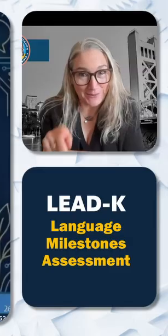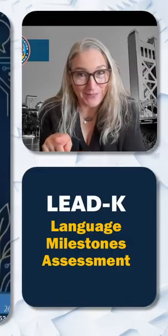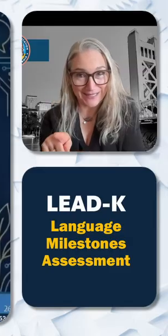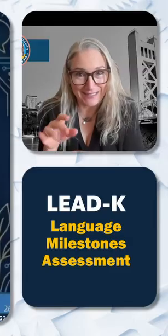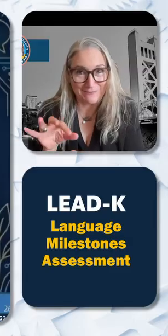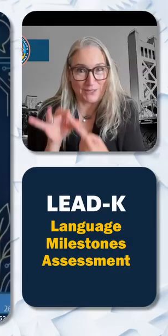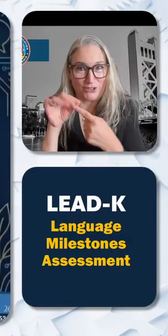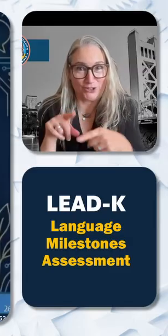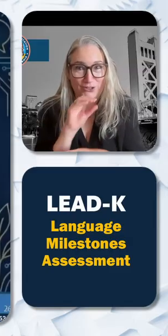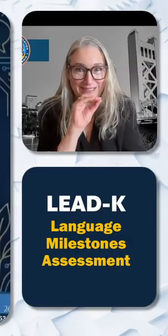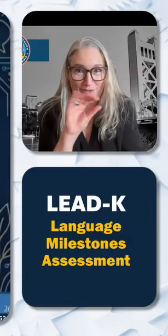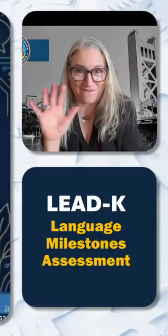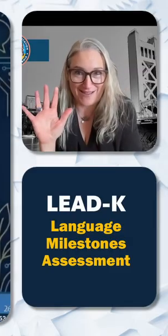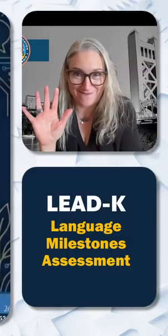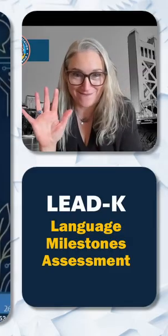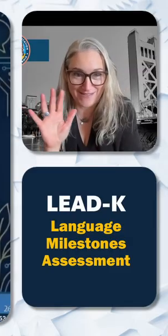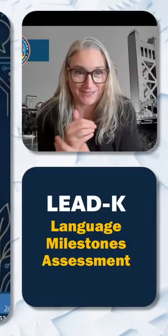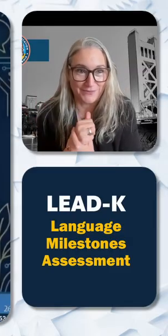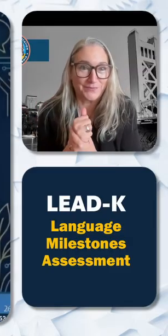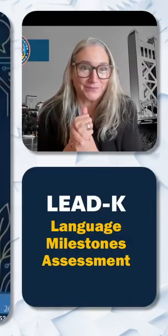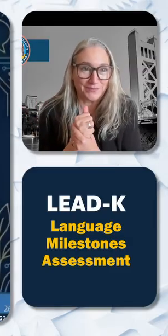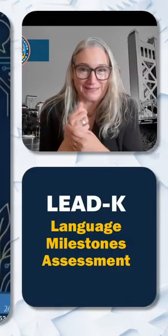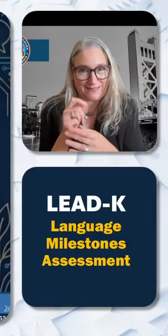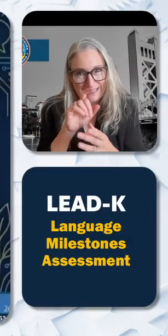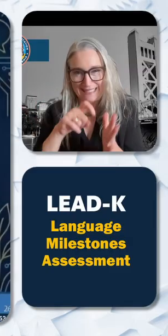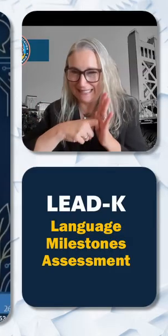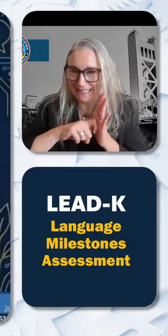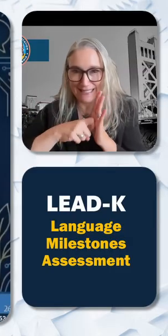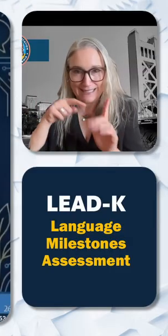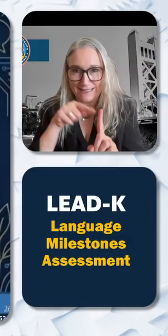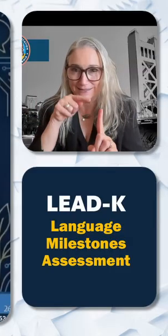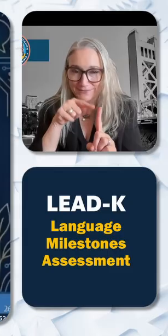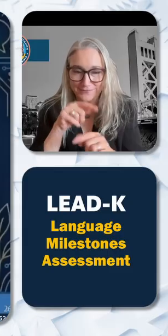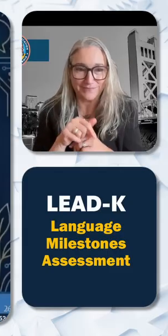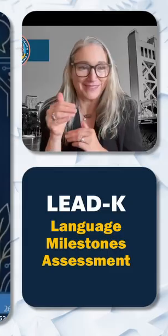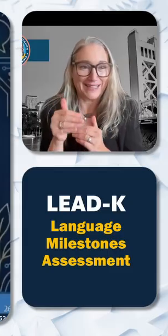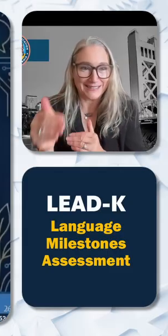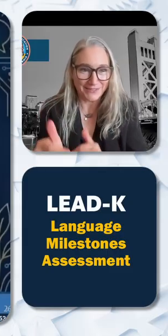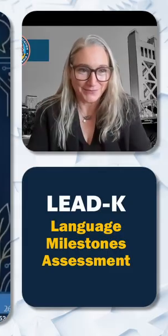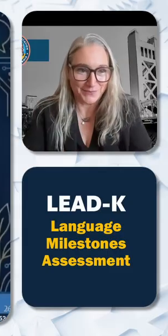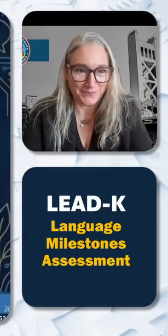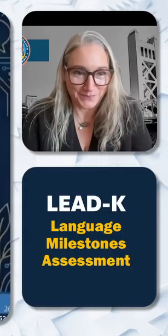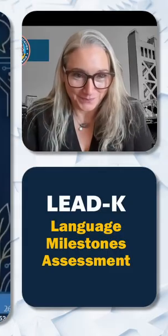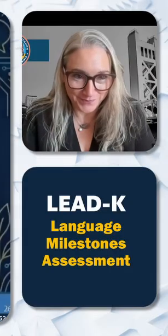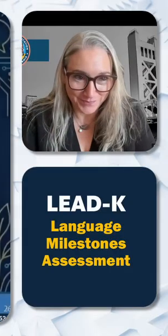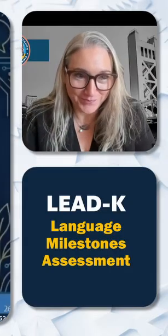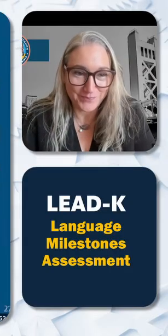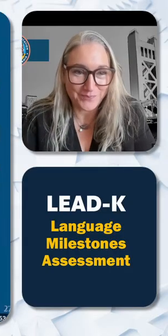during an IFSP or IEP, especially during that ages 0 to 5 range. This is the key.